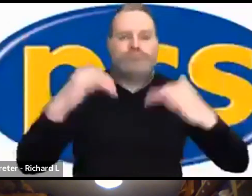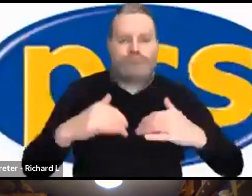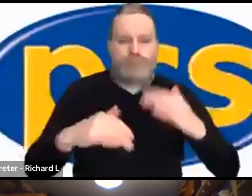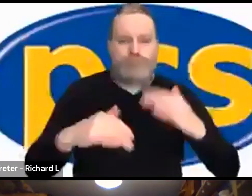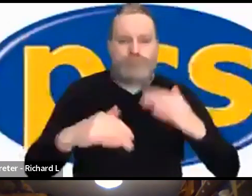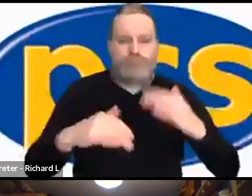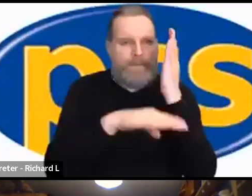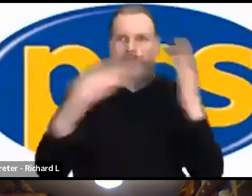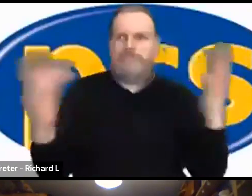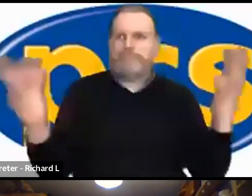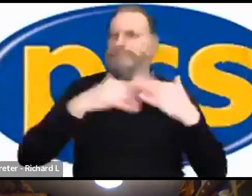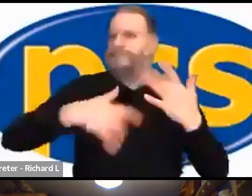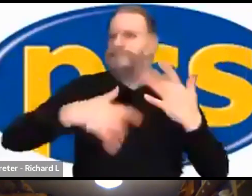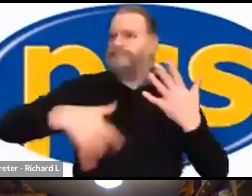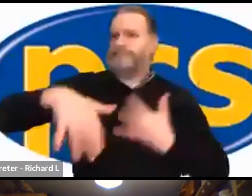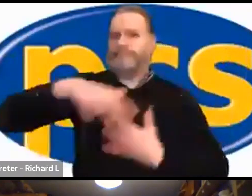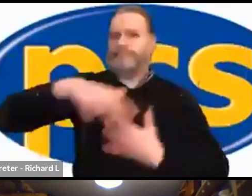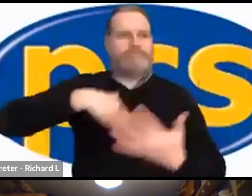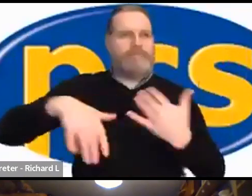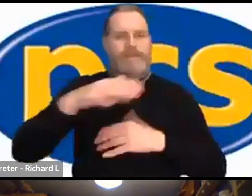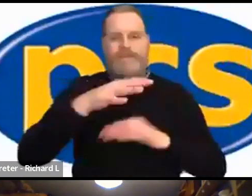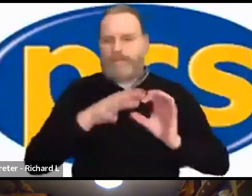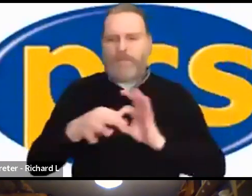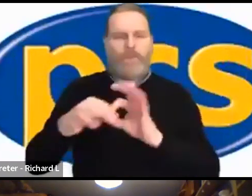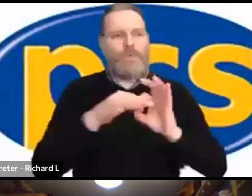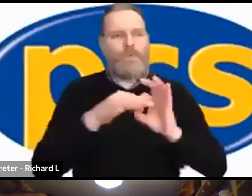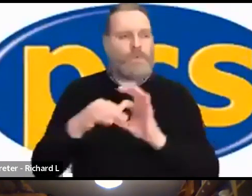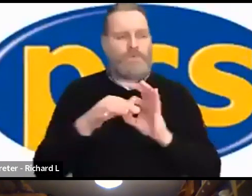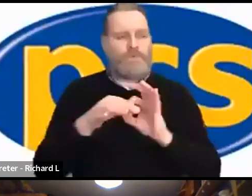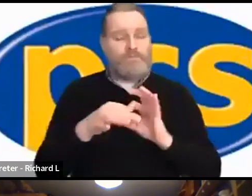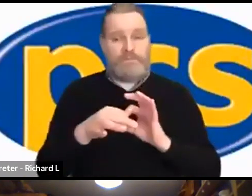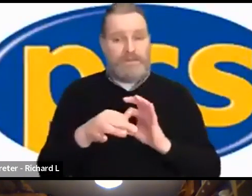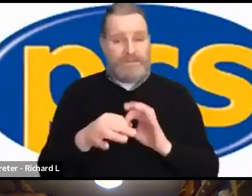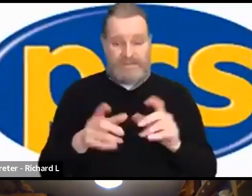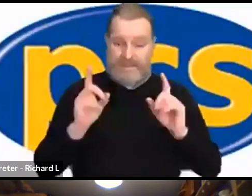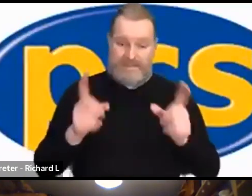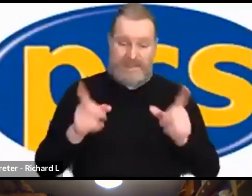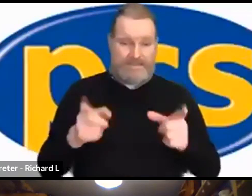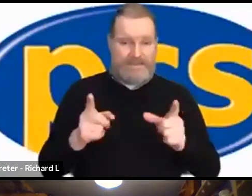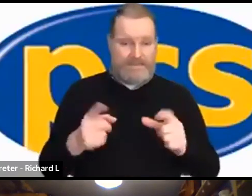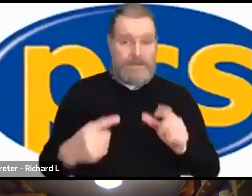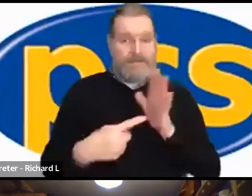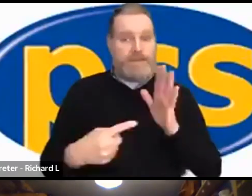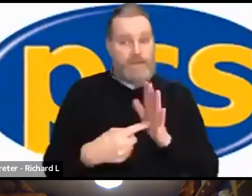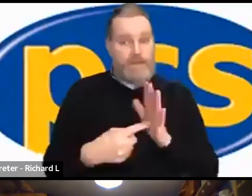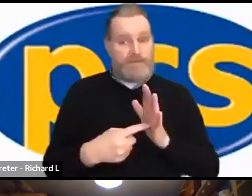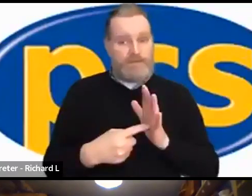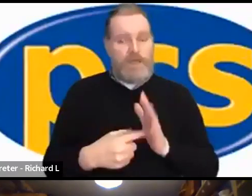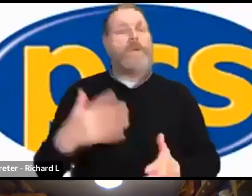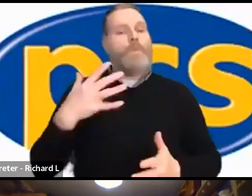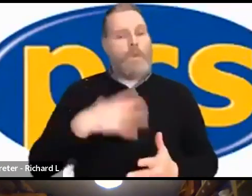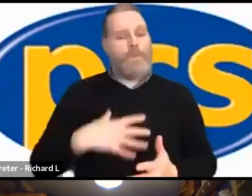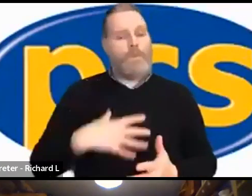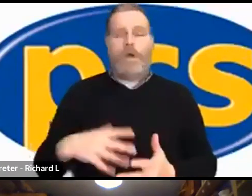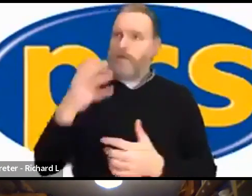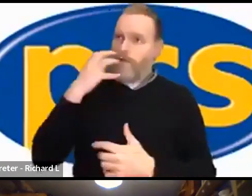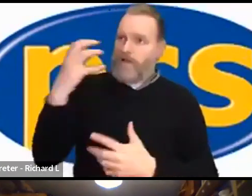job job roles have come together to stand together as one one. I don't think we're asking for a don't think we're asking for a lot we all we want to be